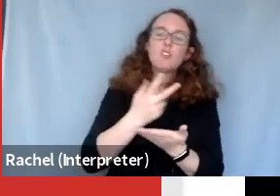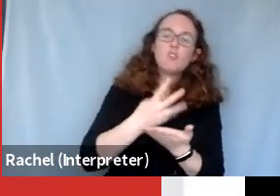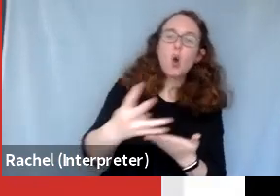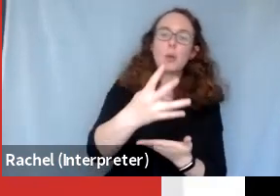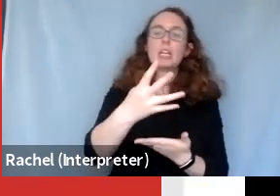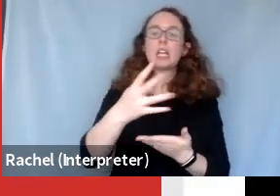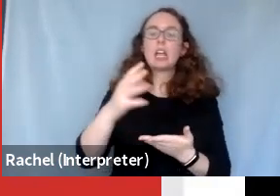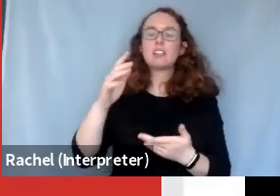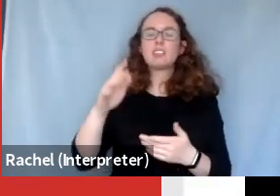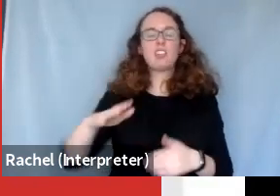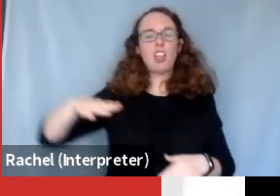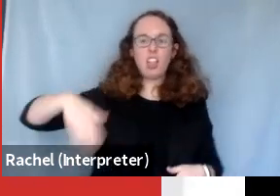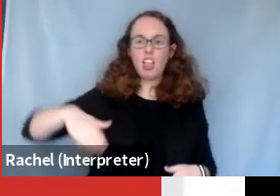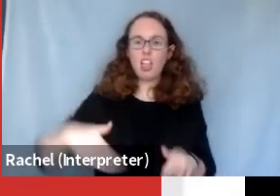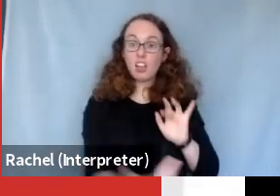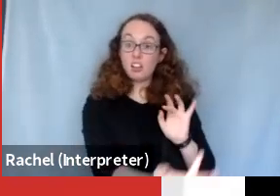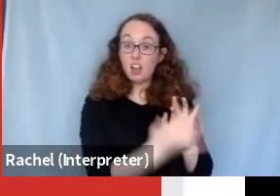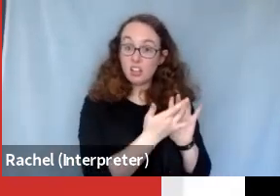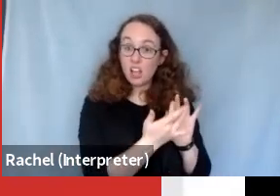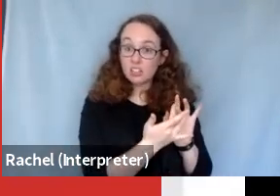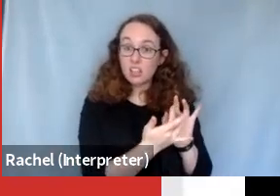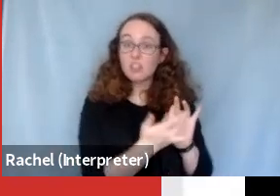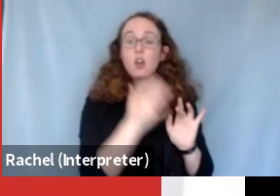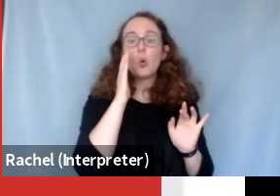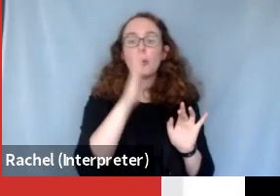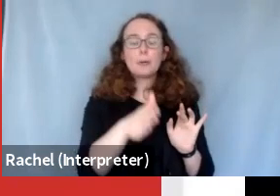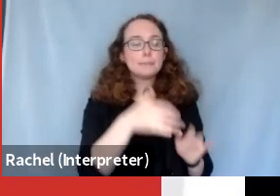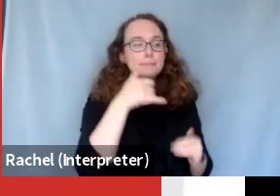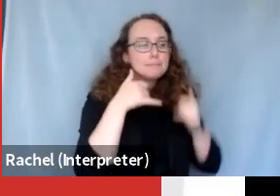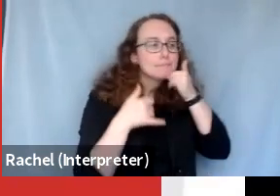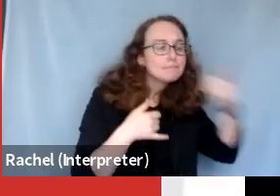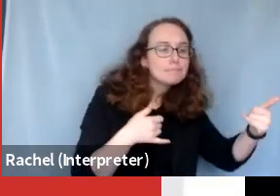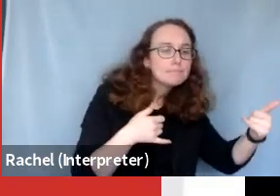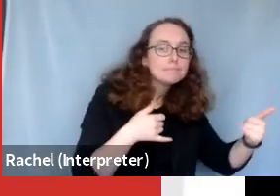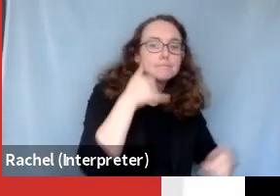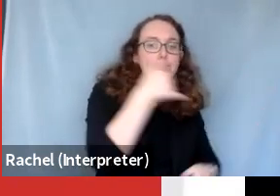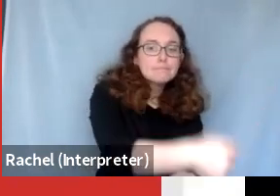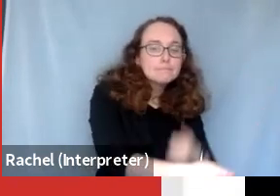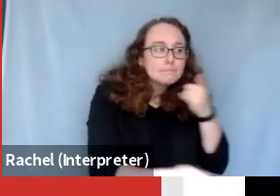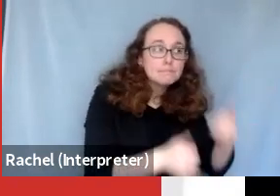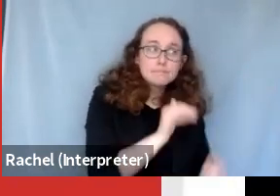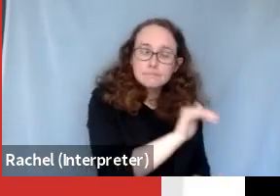seen or heard from them we'll start calling students to see if this is still something they want.